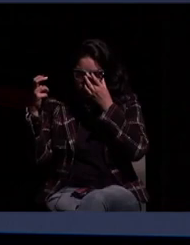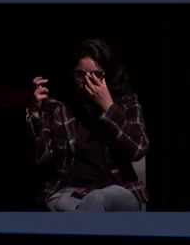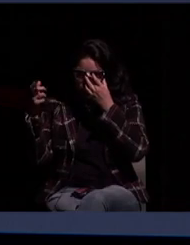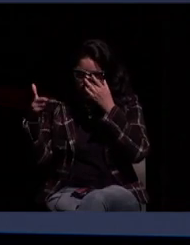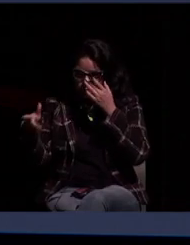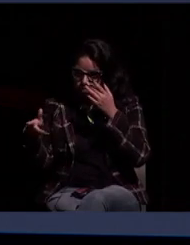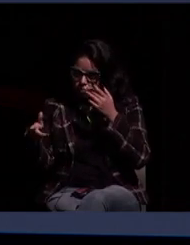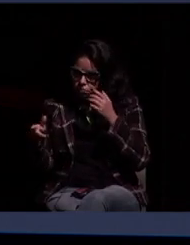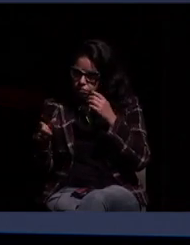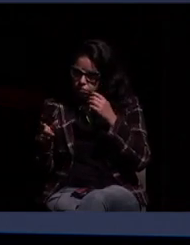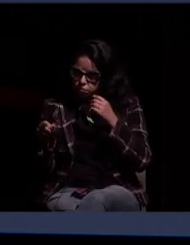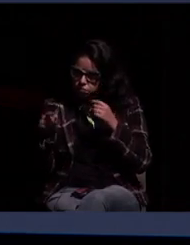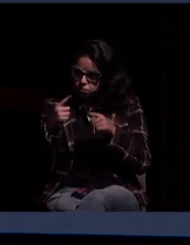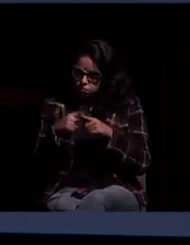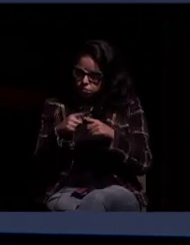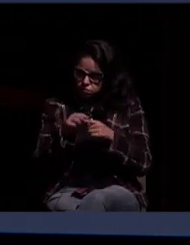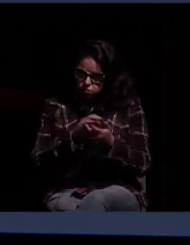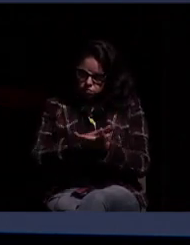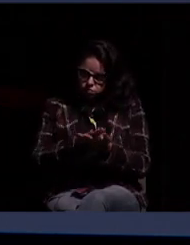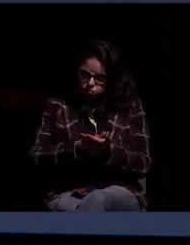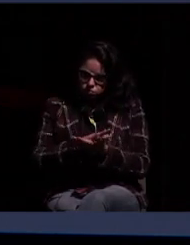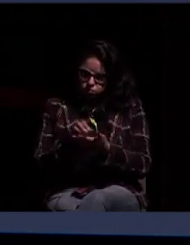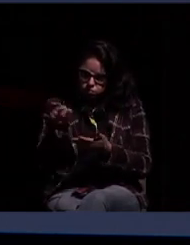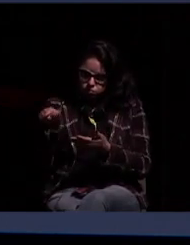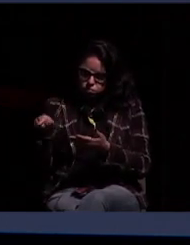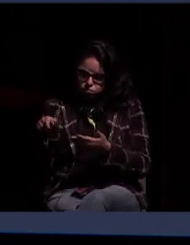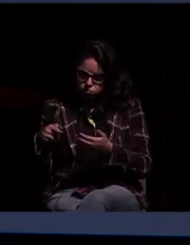as none of it was the object of my study.